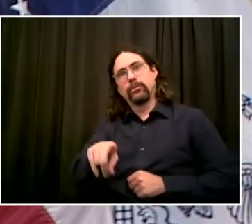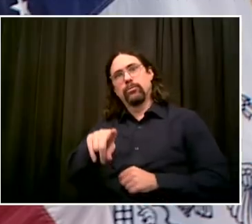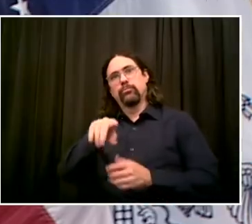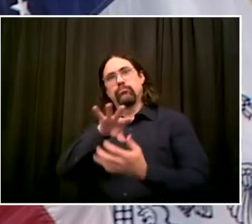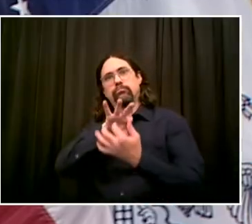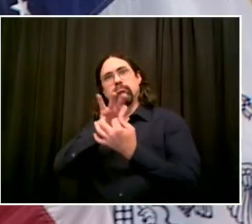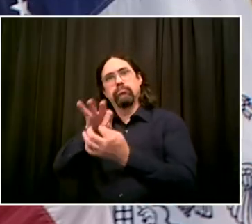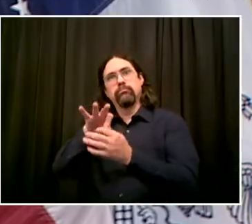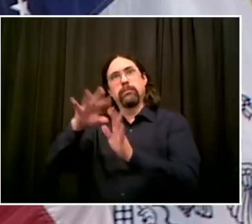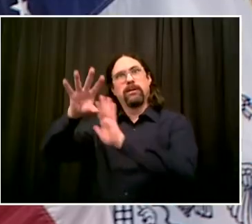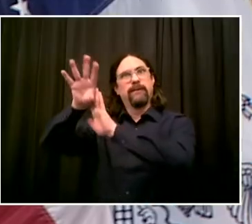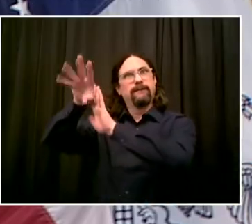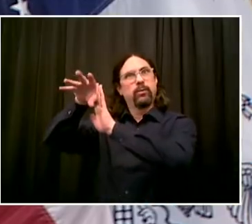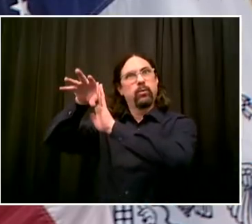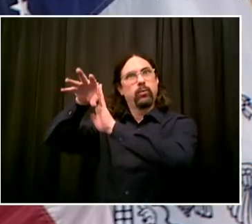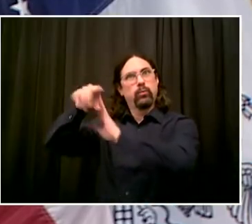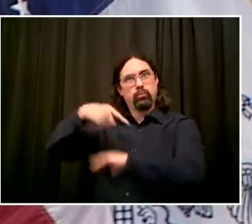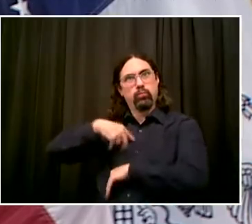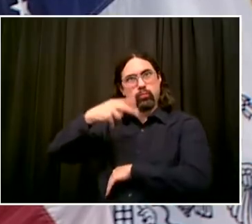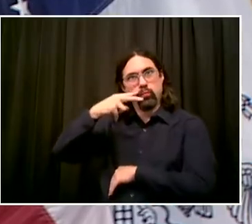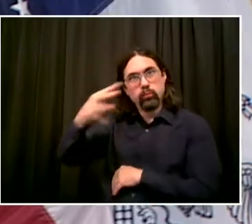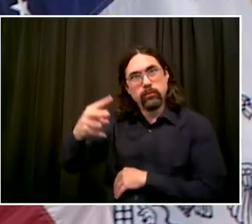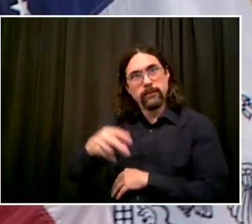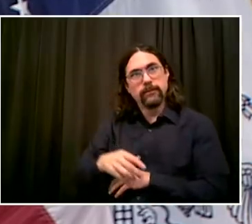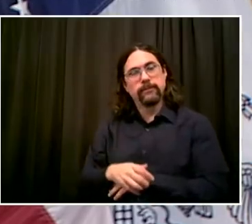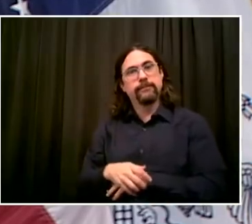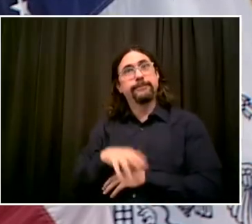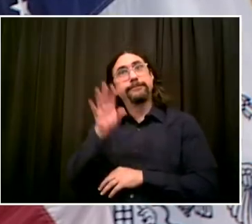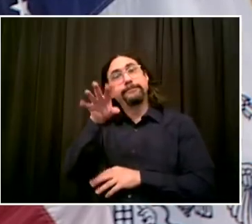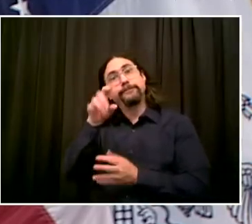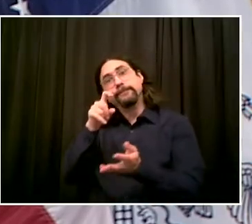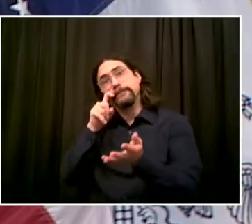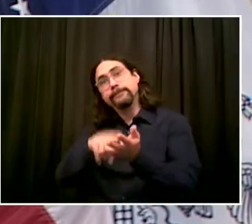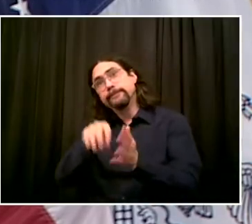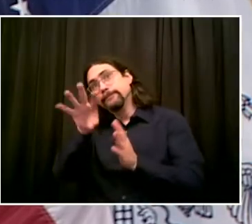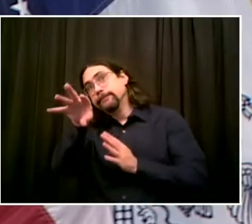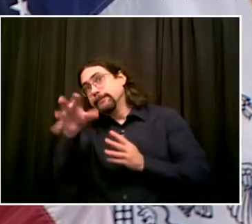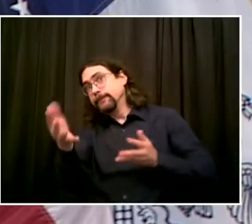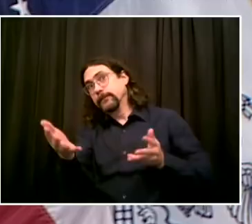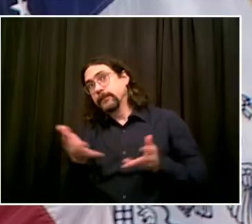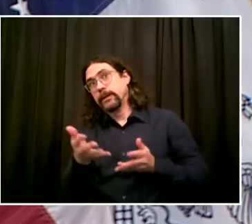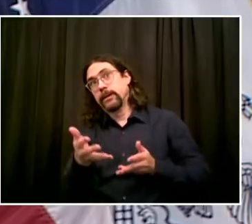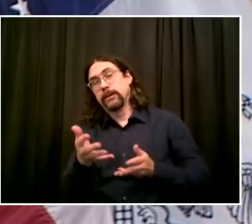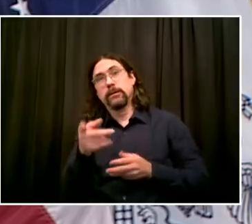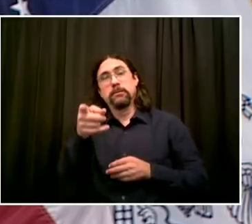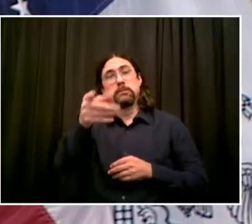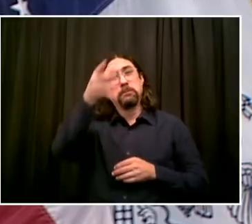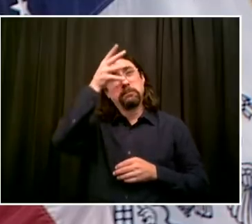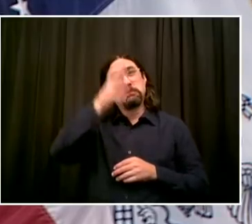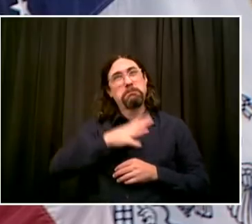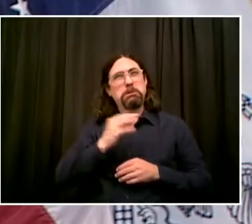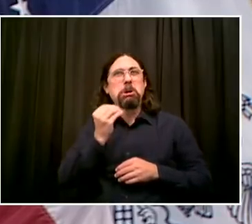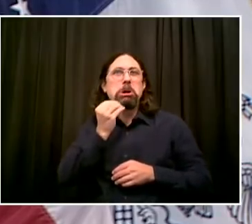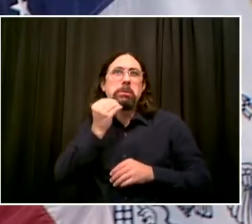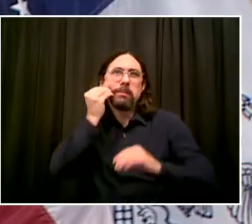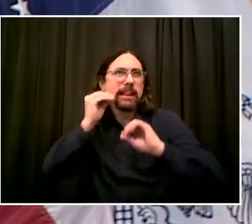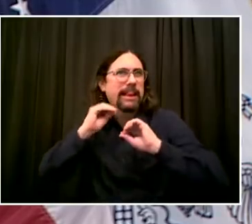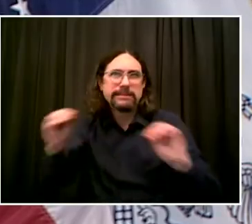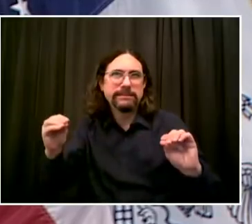PERSON FROM THE SUBWAY, OSTNESILYB FOR